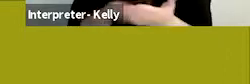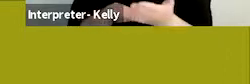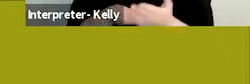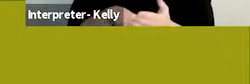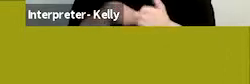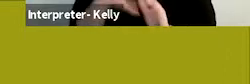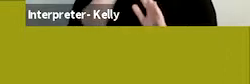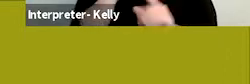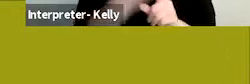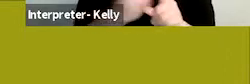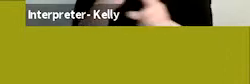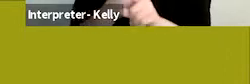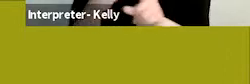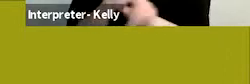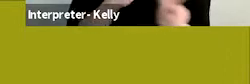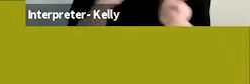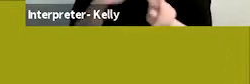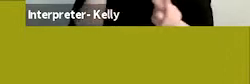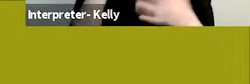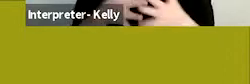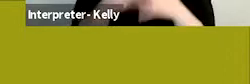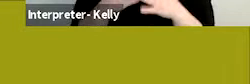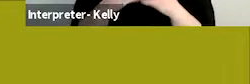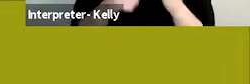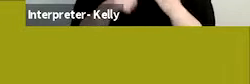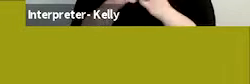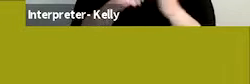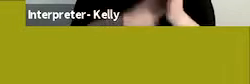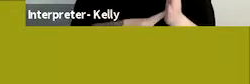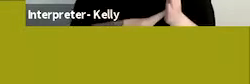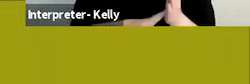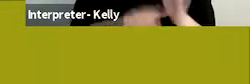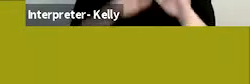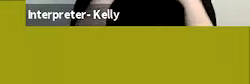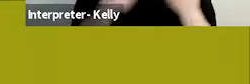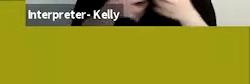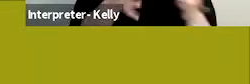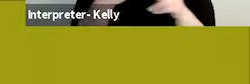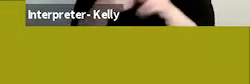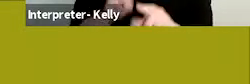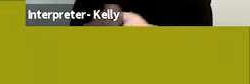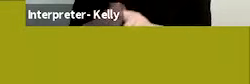the usefulness of universal design for learning. You know, we hope that coming into the future that